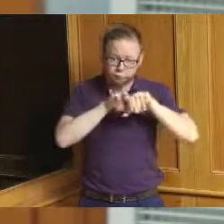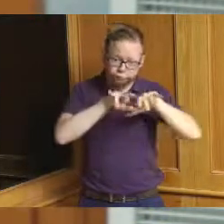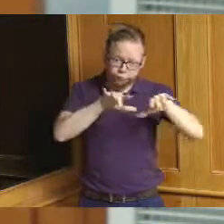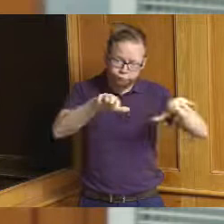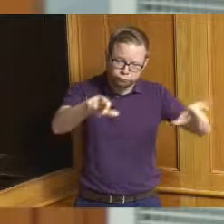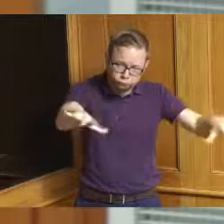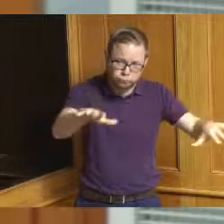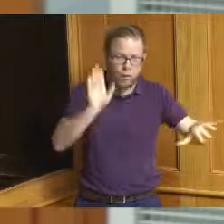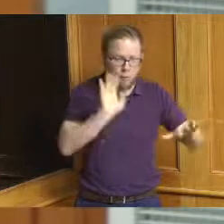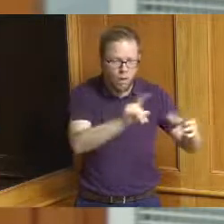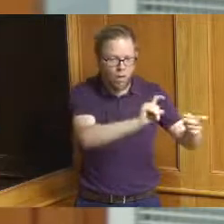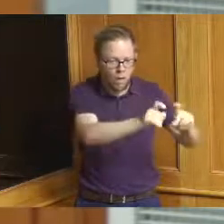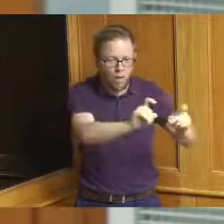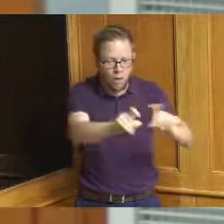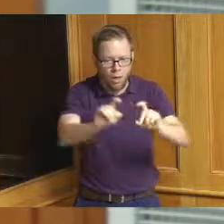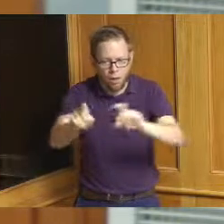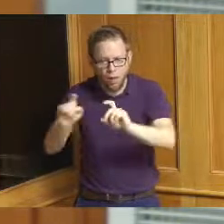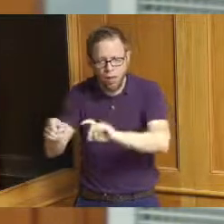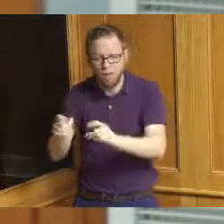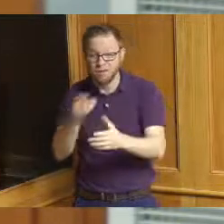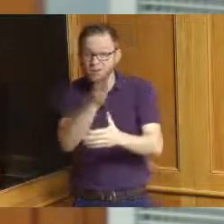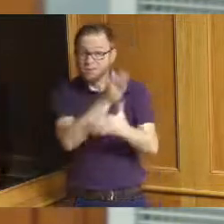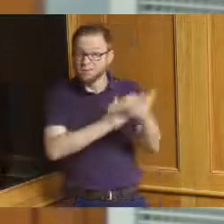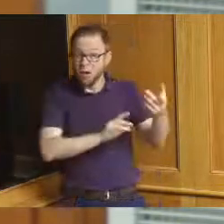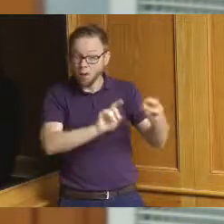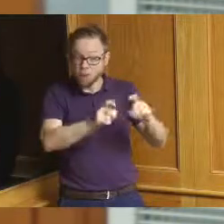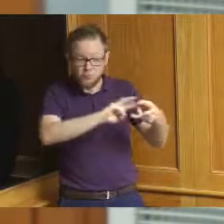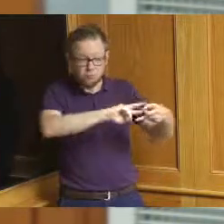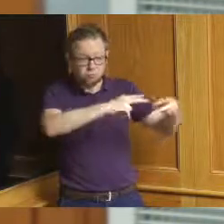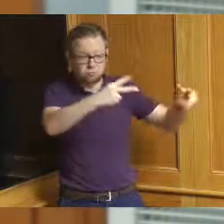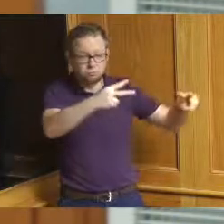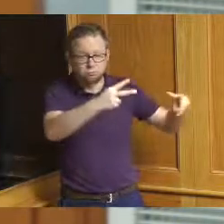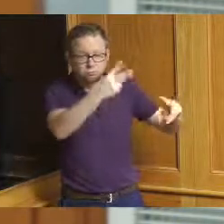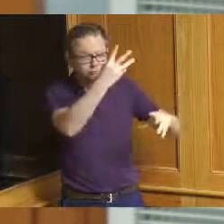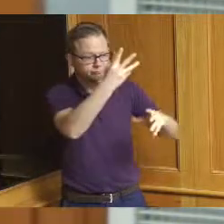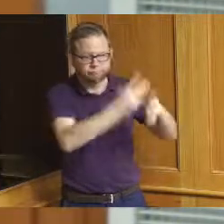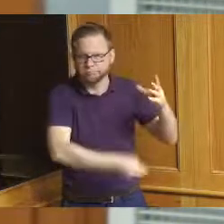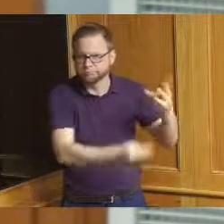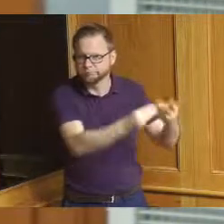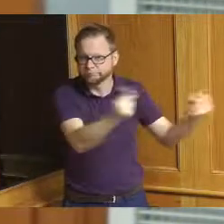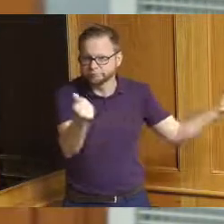some will just die off and make no difference but others are successful at spreading in humans